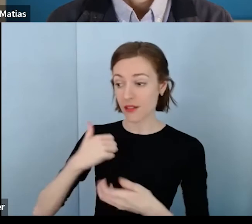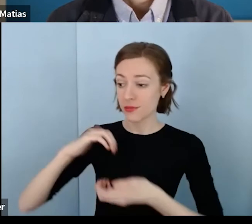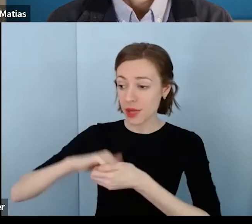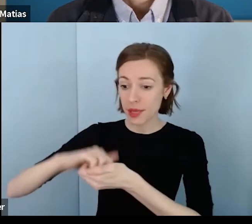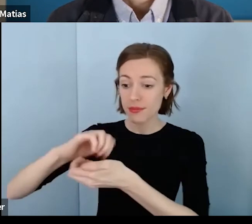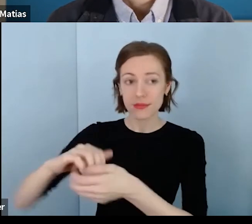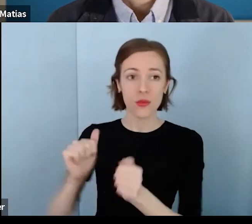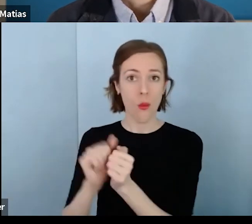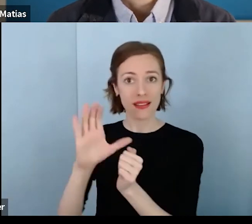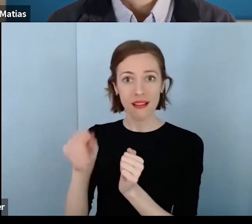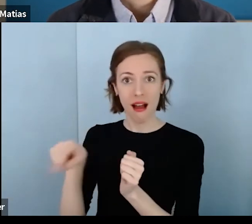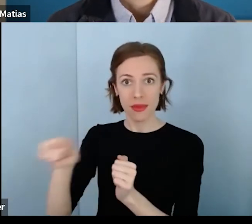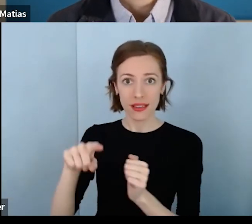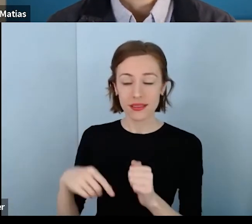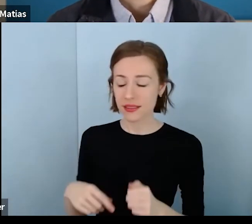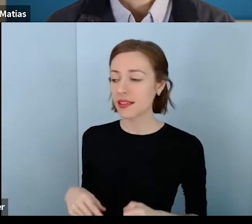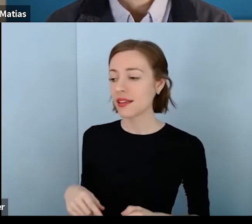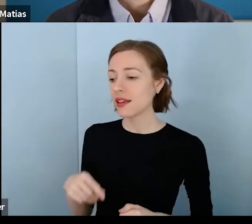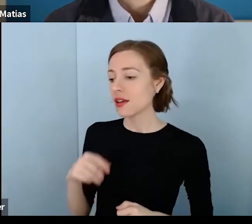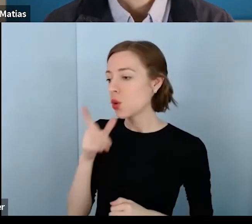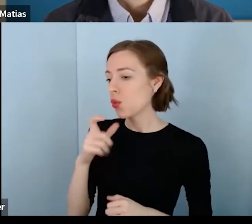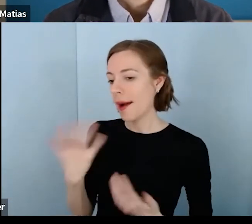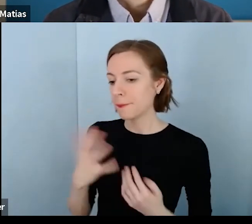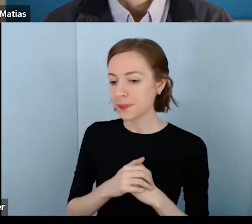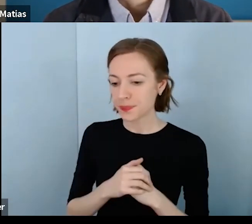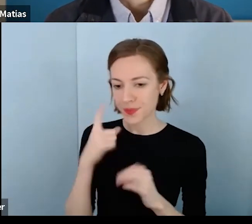For example, in the last few years.